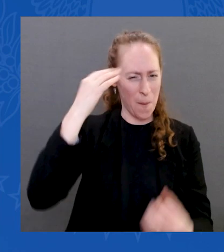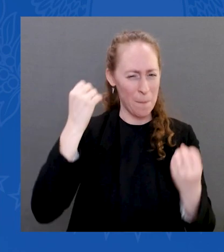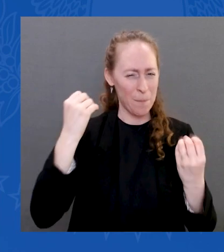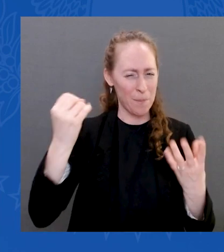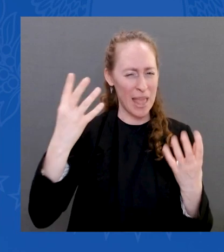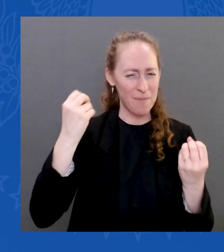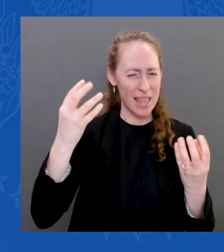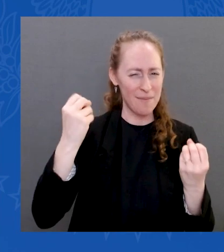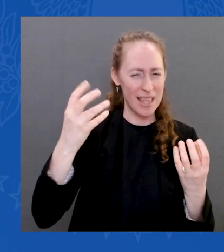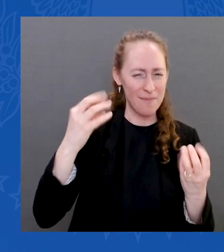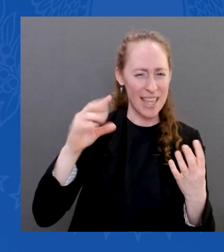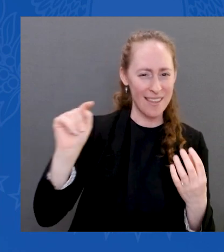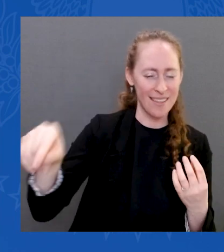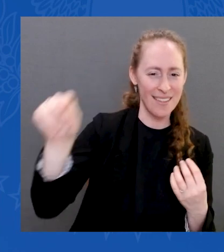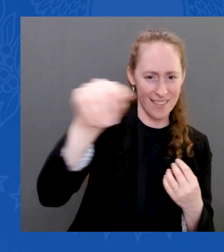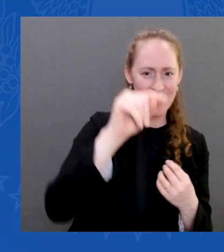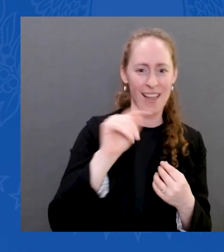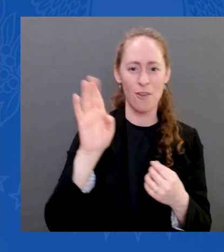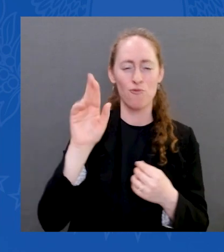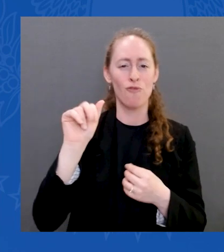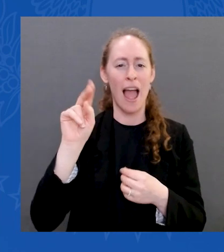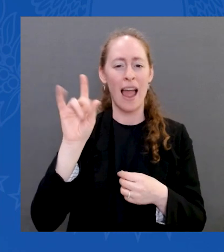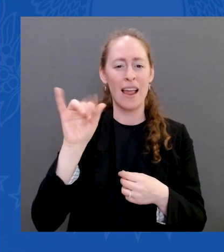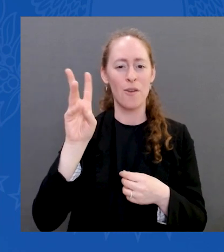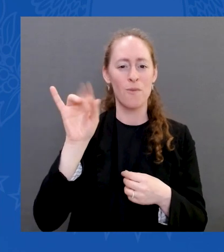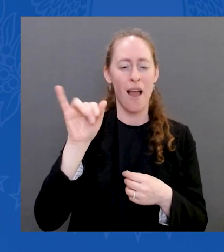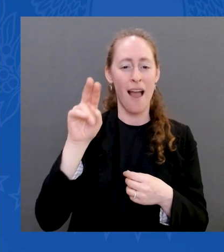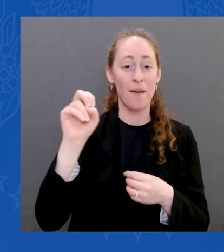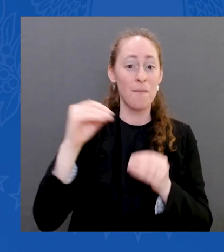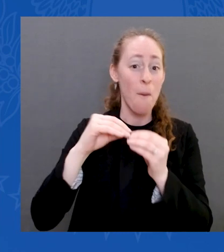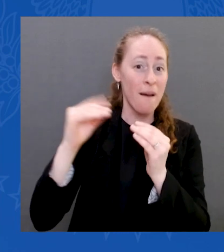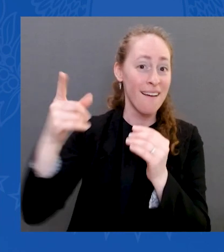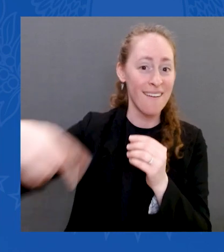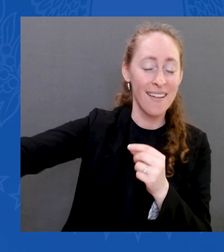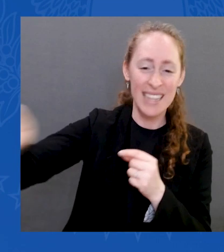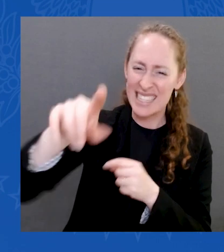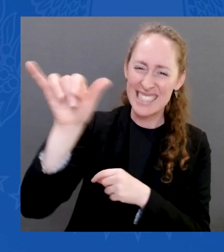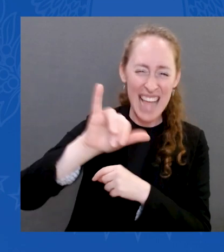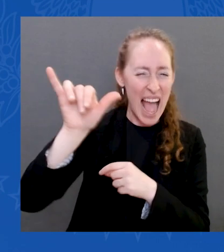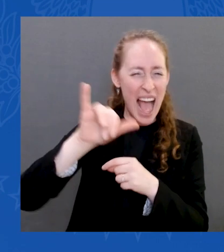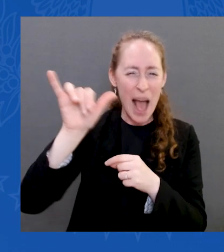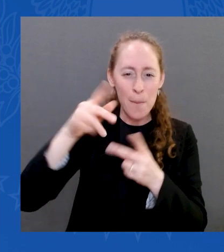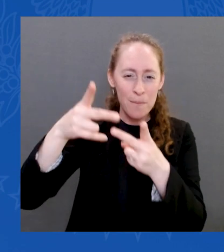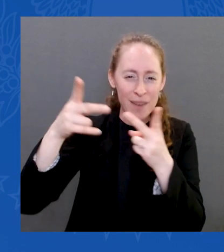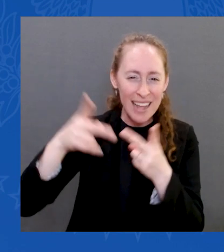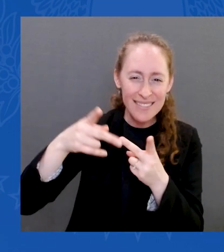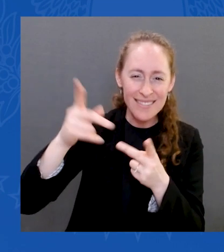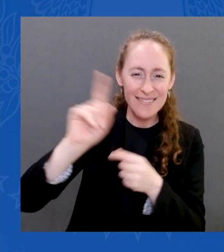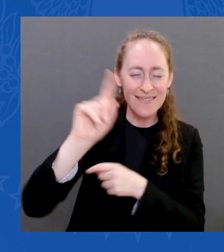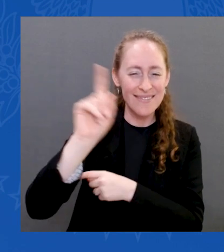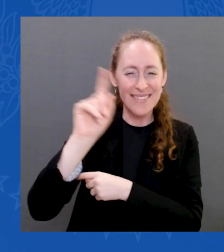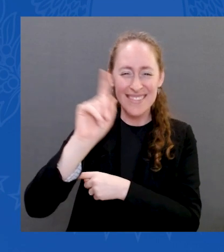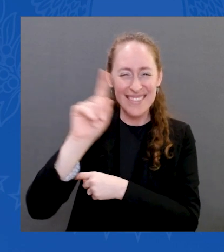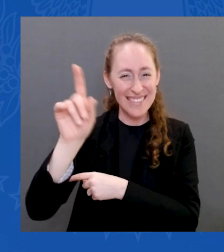Jill taught at the same school when she was in Delaware, at Brandywine school -- high school. And even though Teacher Appreciac- --